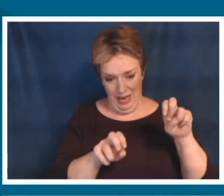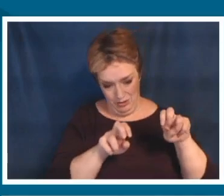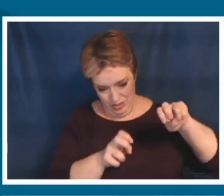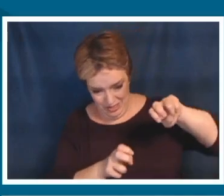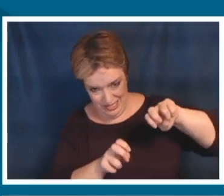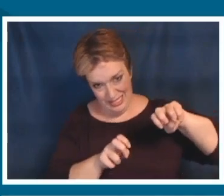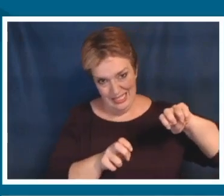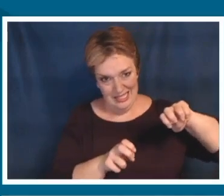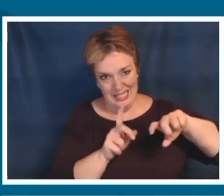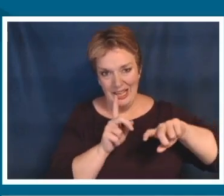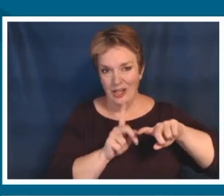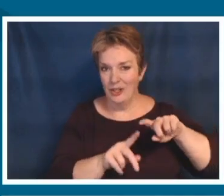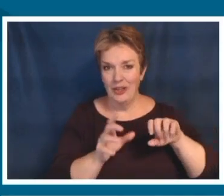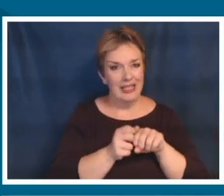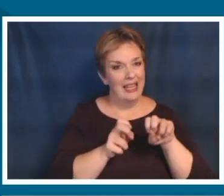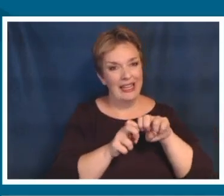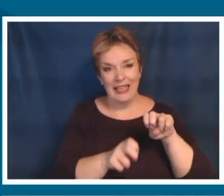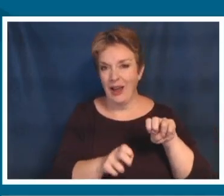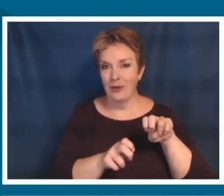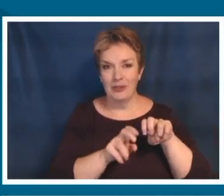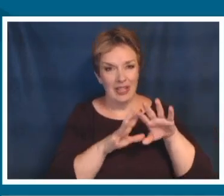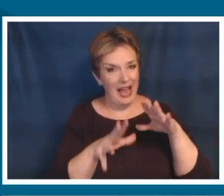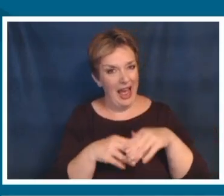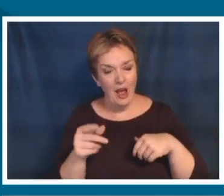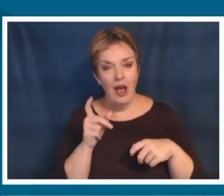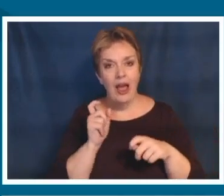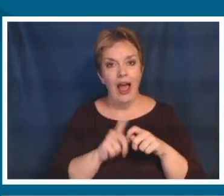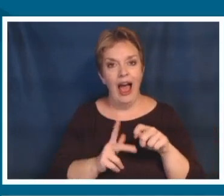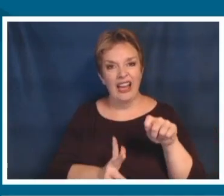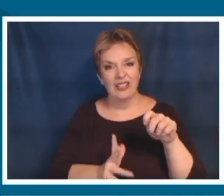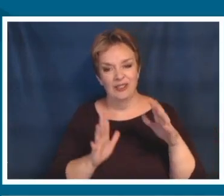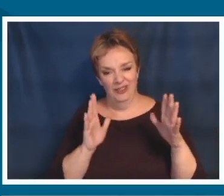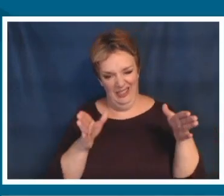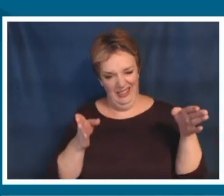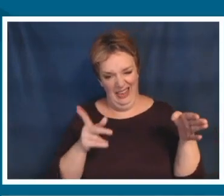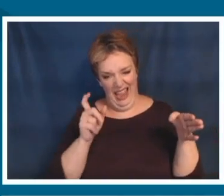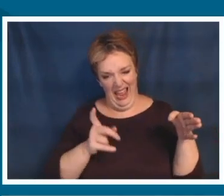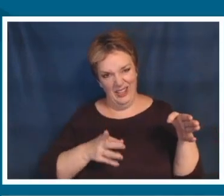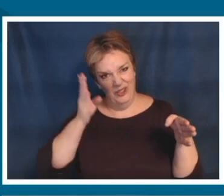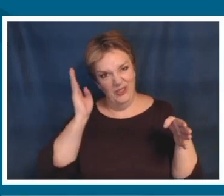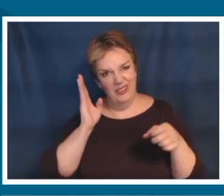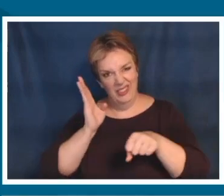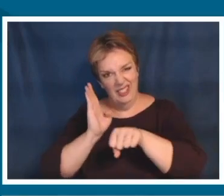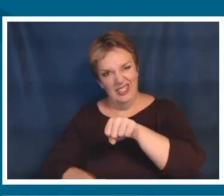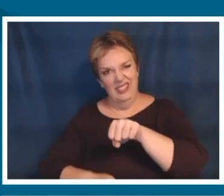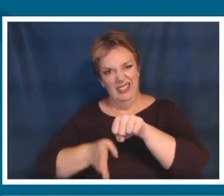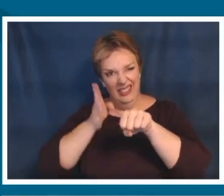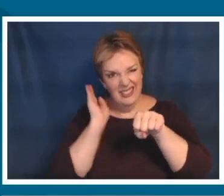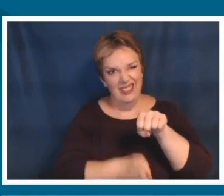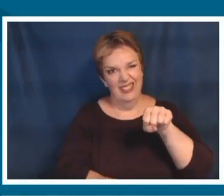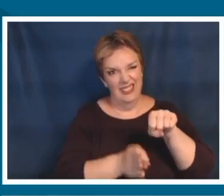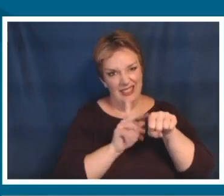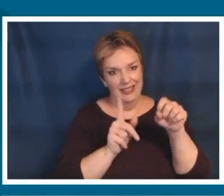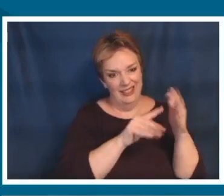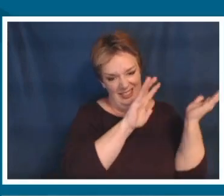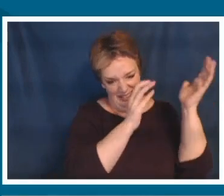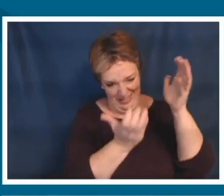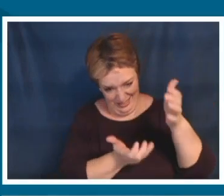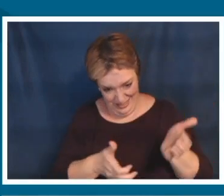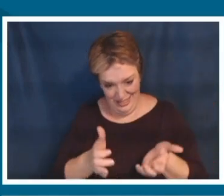sidewalk and they end up having to cut off parts of the couch in order to get it down the stairs and then they got so